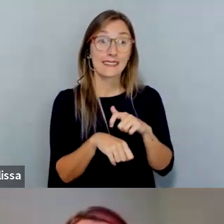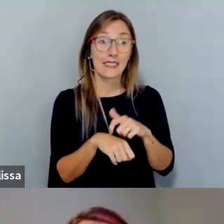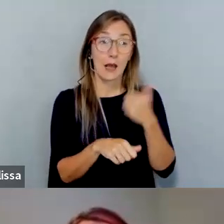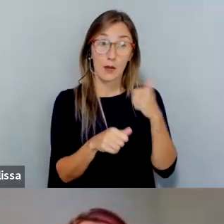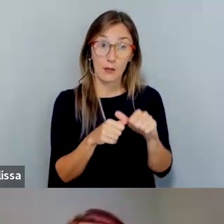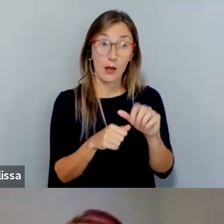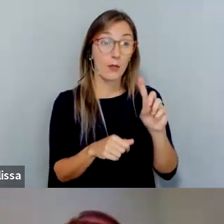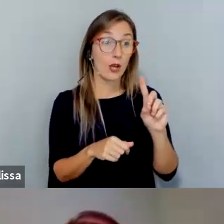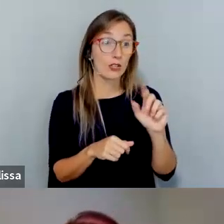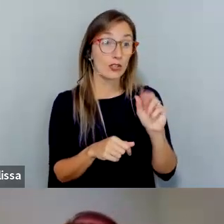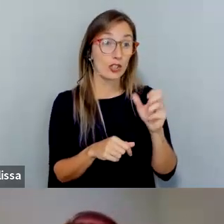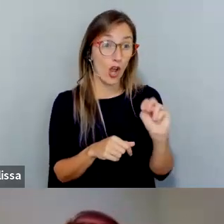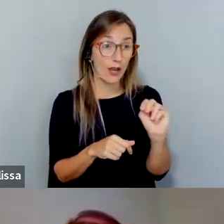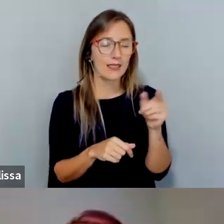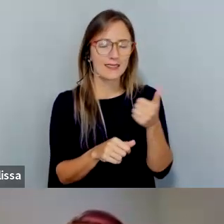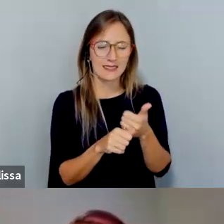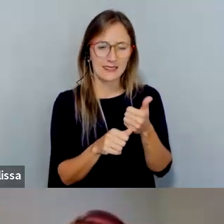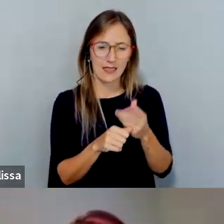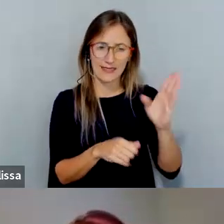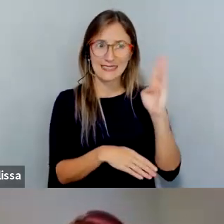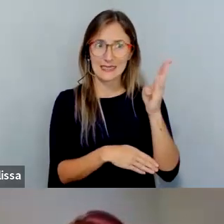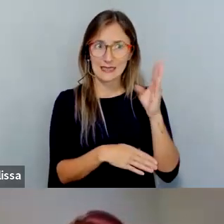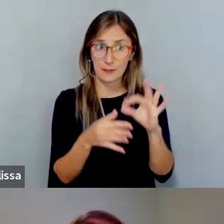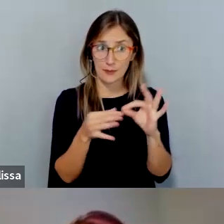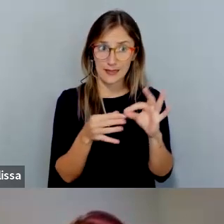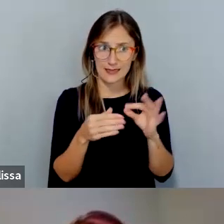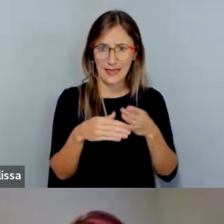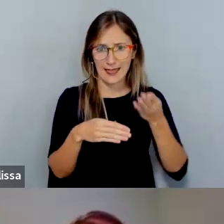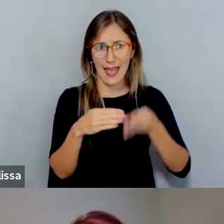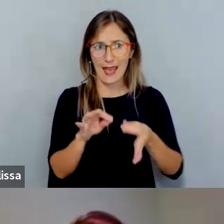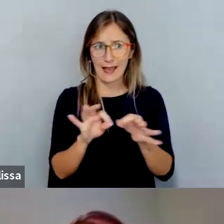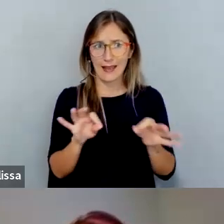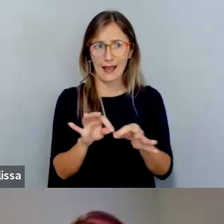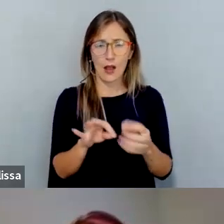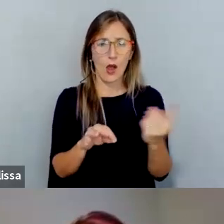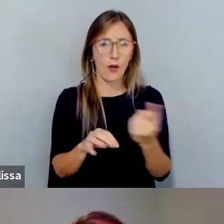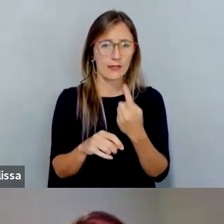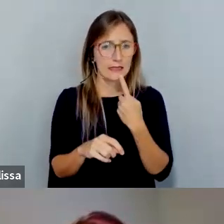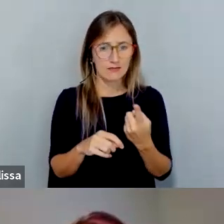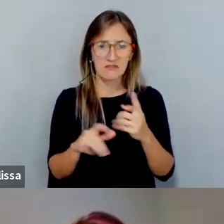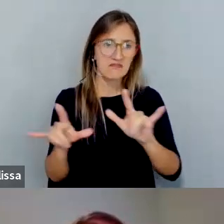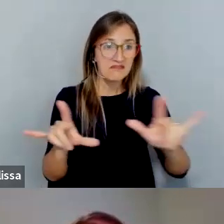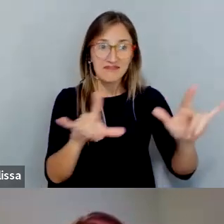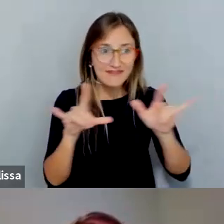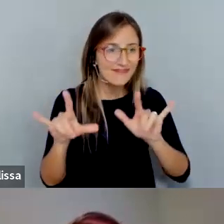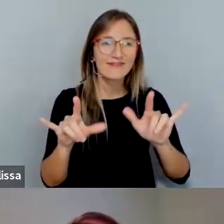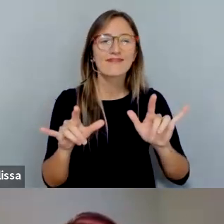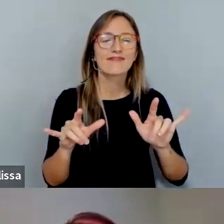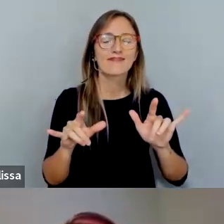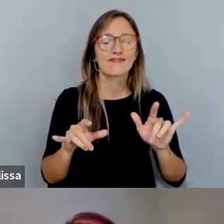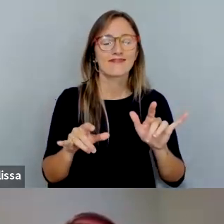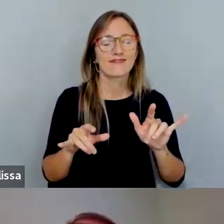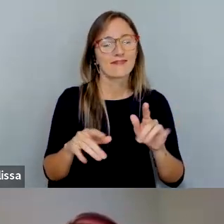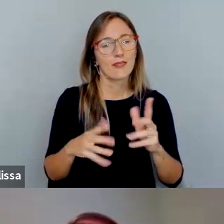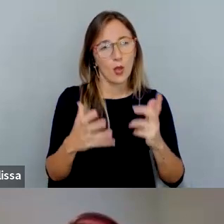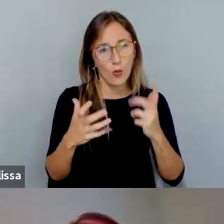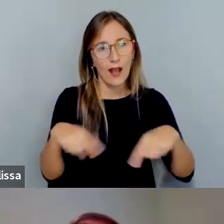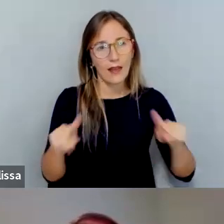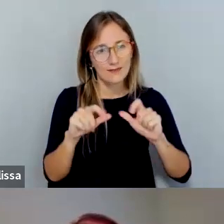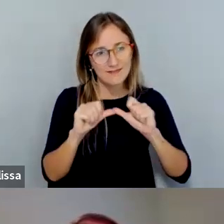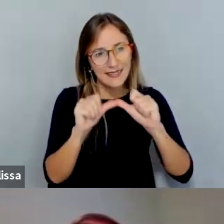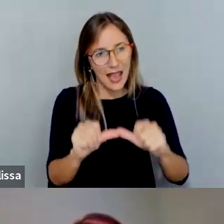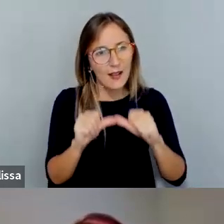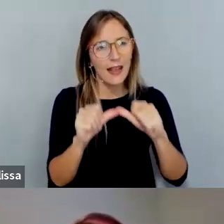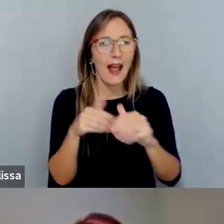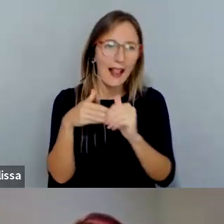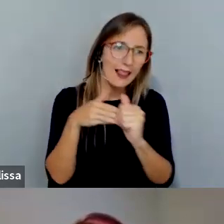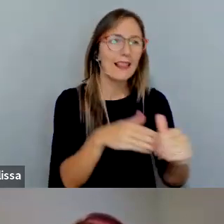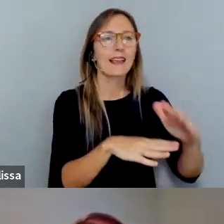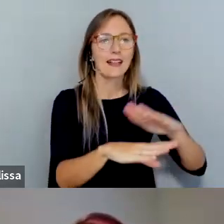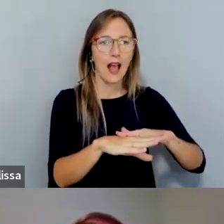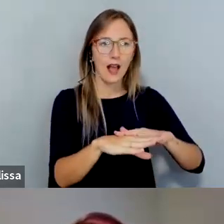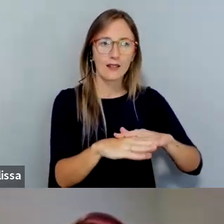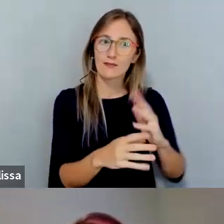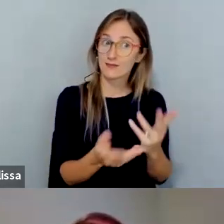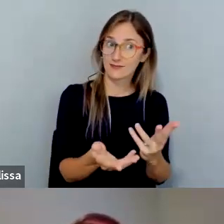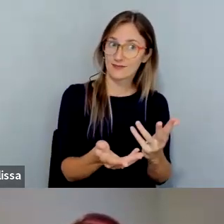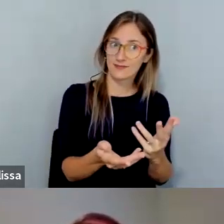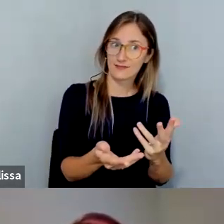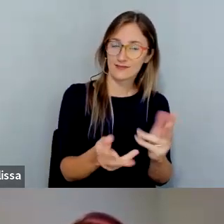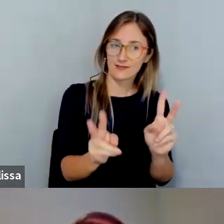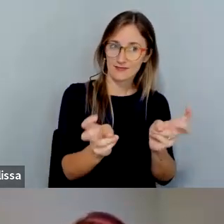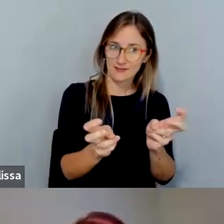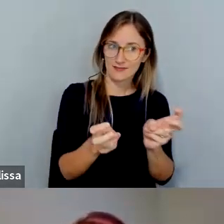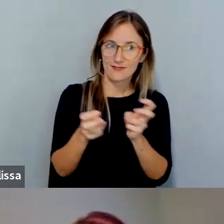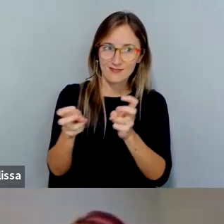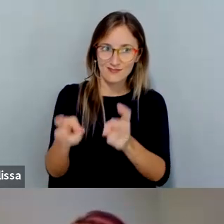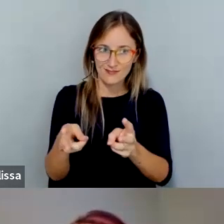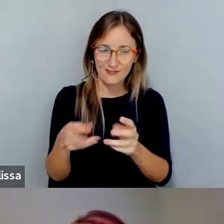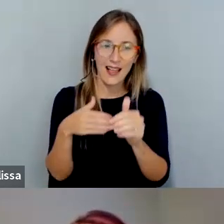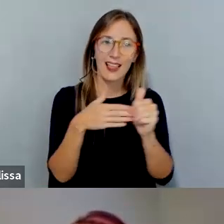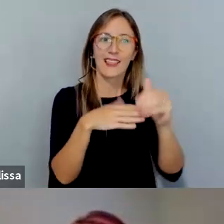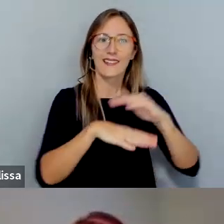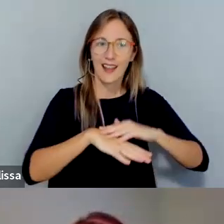husband Bob's basement. Lead on is a phrase that Dustin dart Junior and